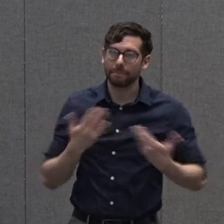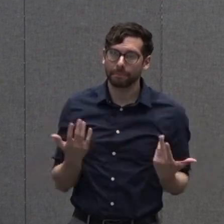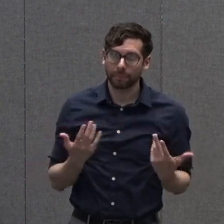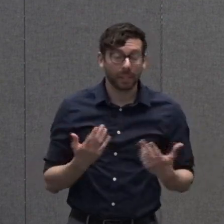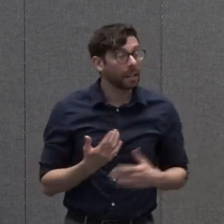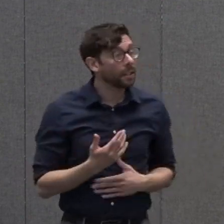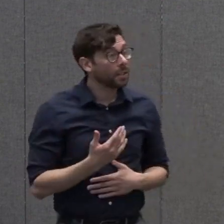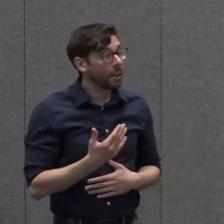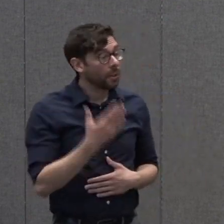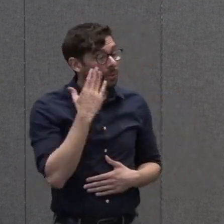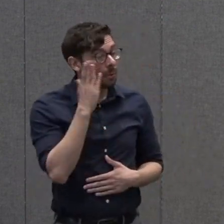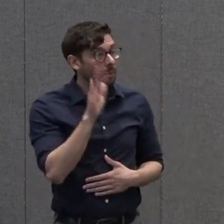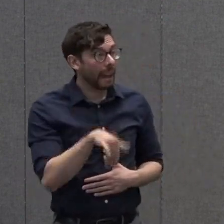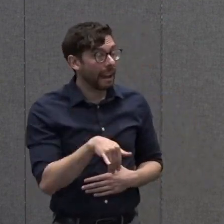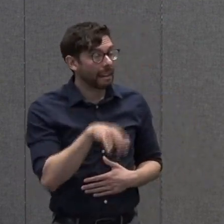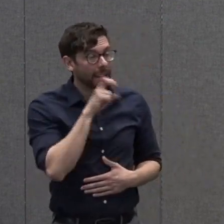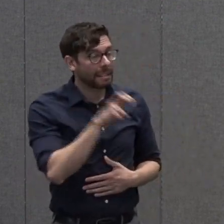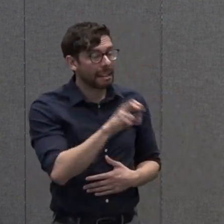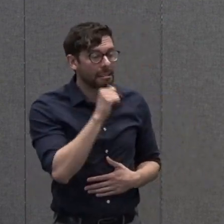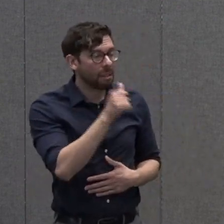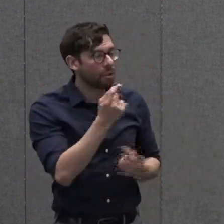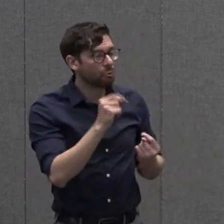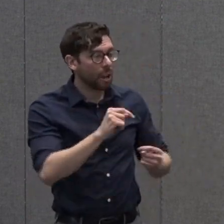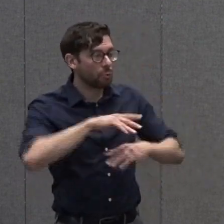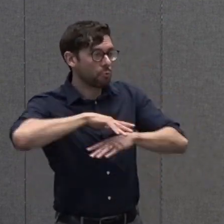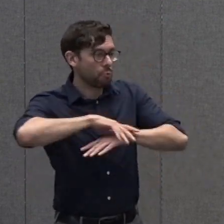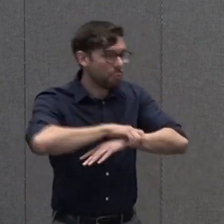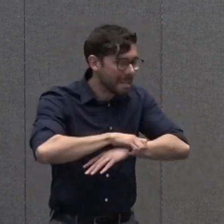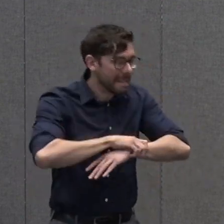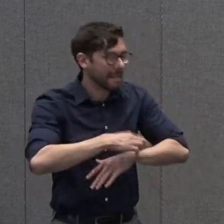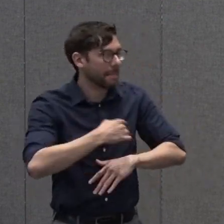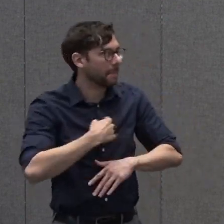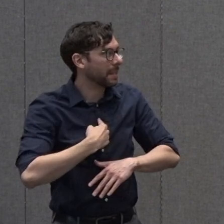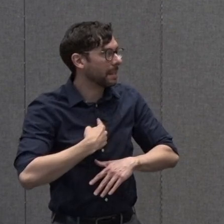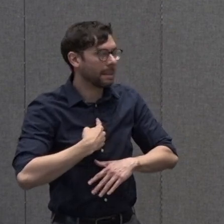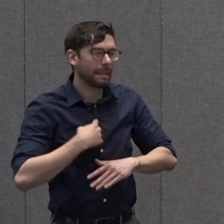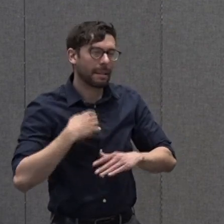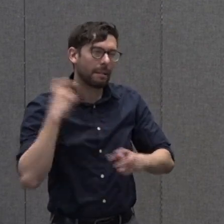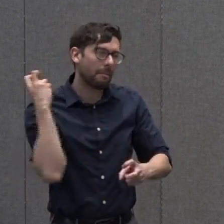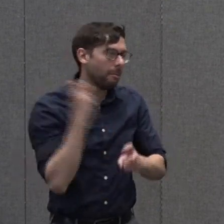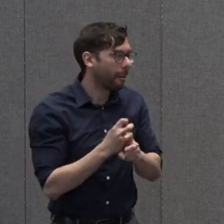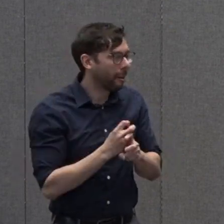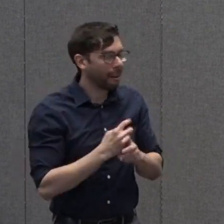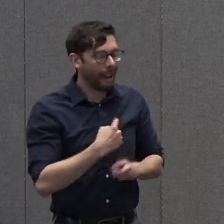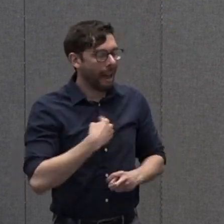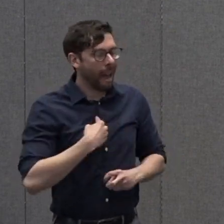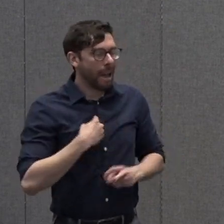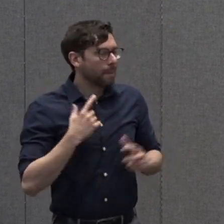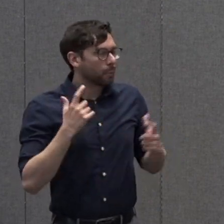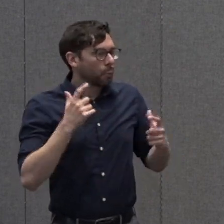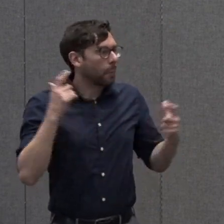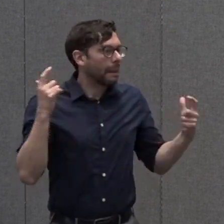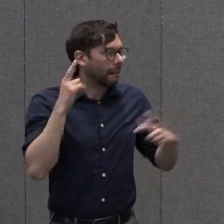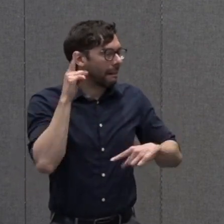I'm too big to eat, but she's definitely cuddling here, just a little bit.